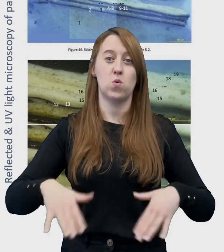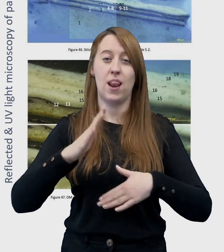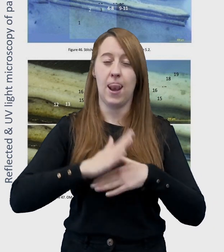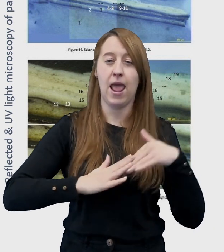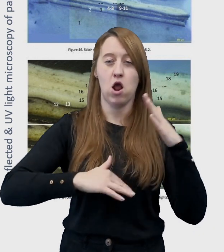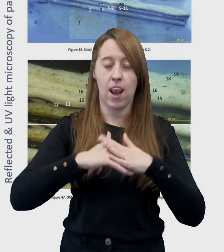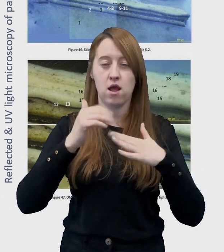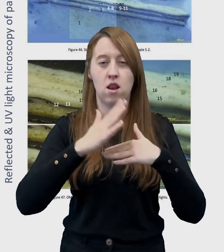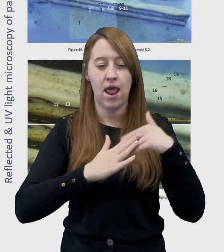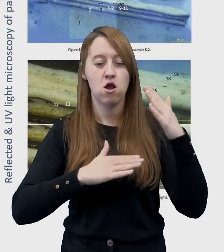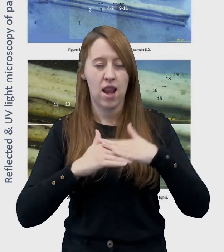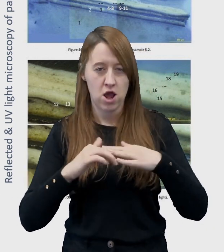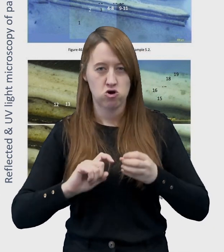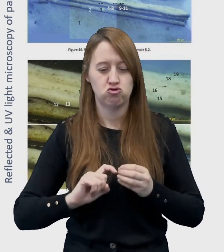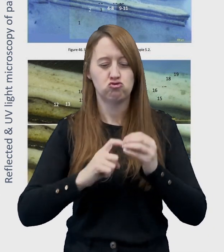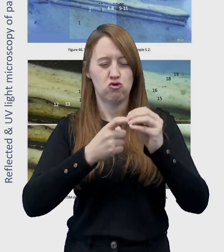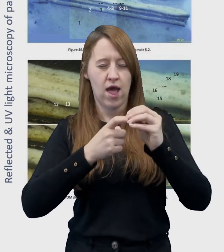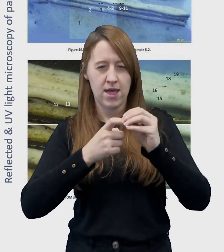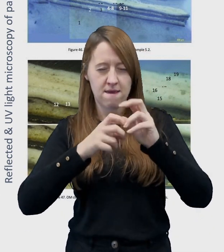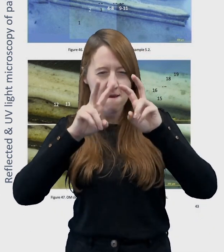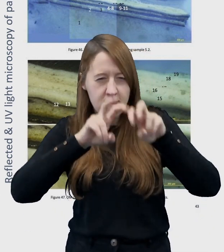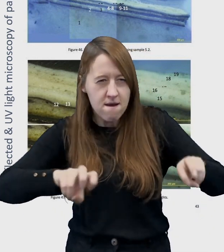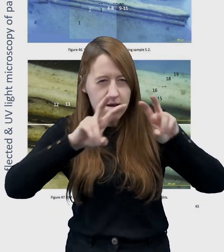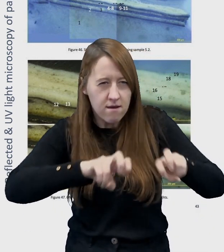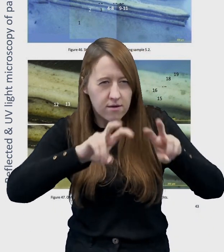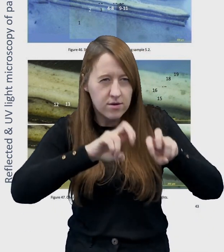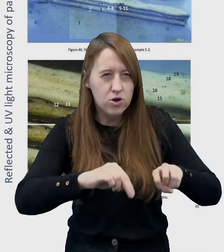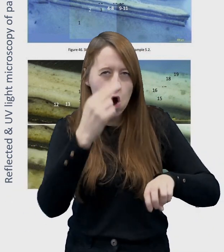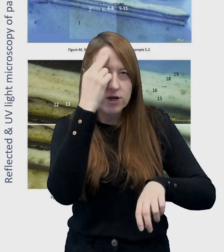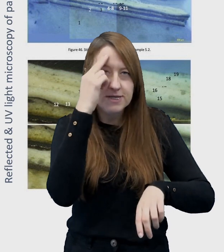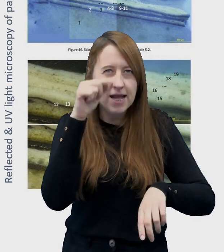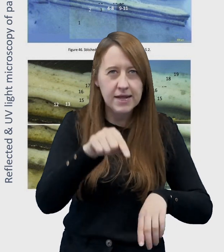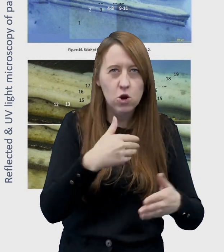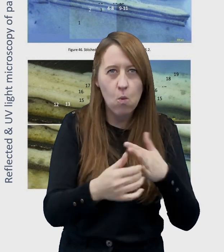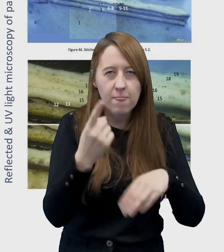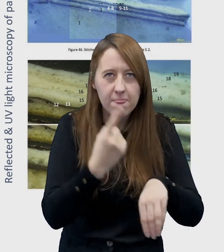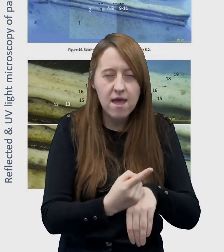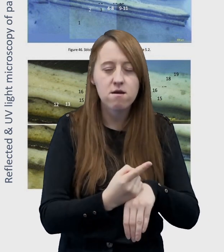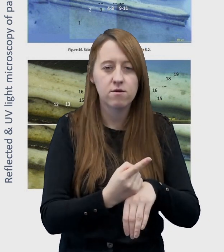What they found definitively was two layers of bronzing, one